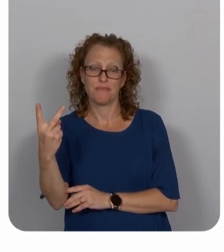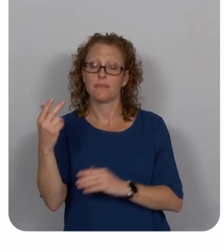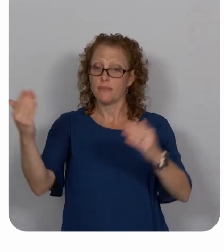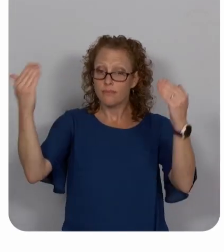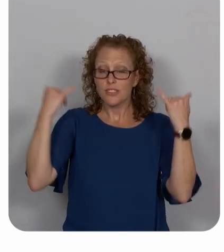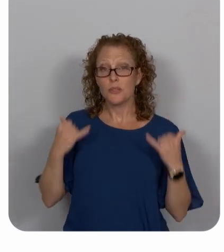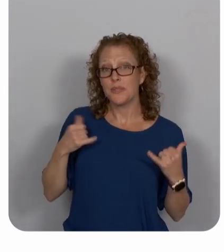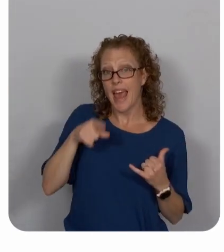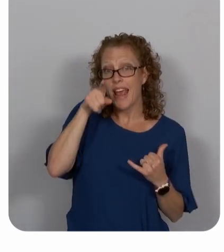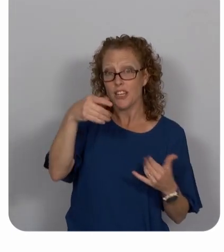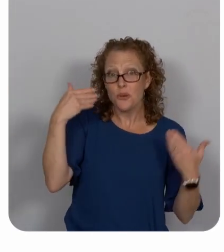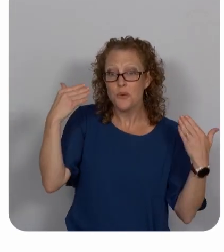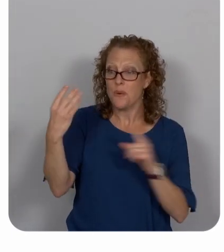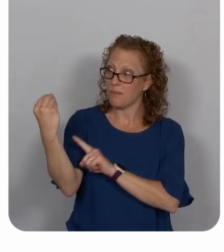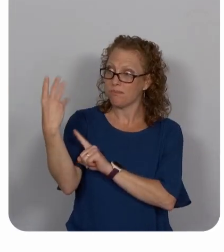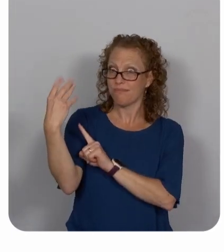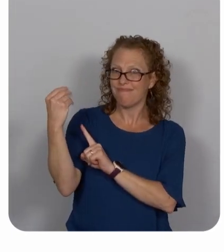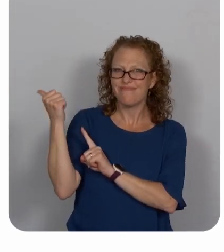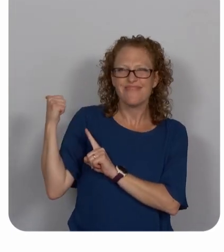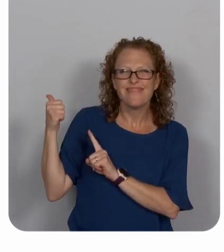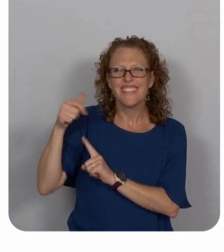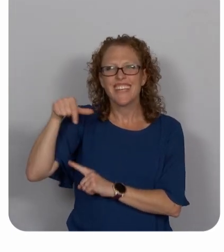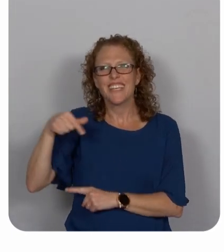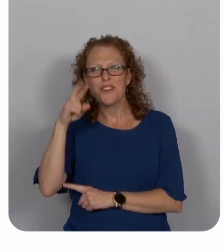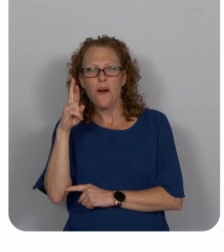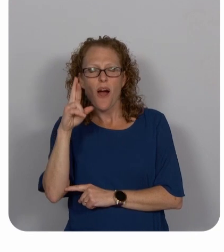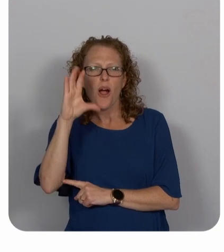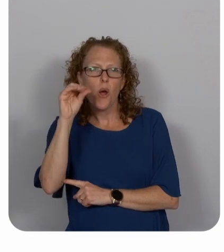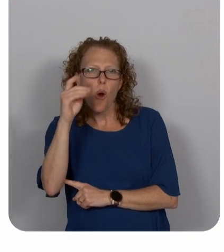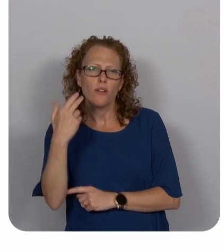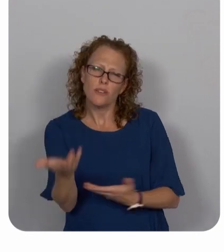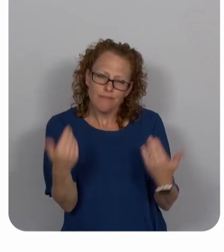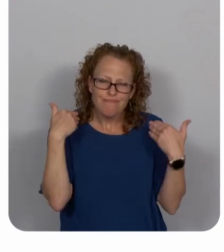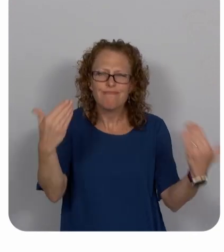You can scan the QR code and join the waitlist to experience